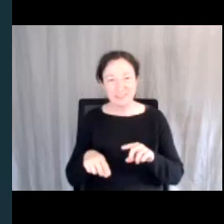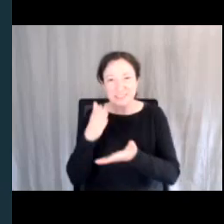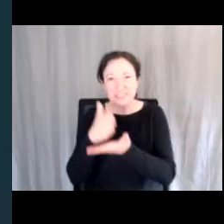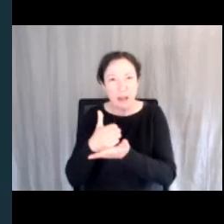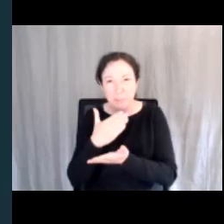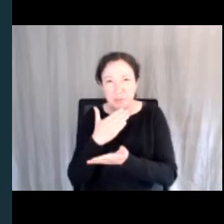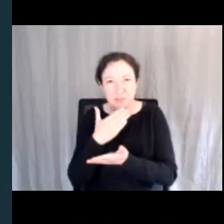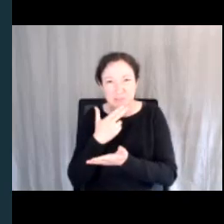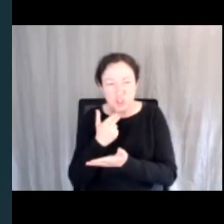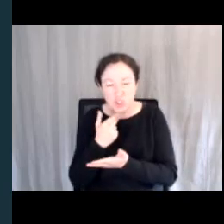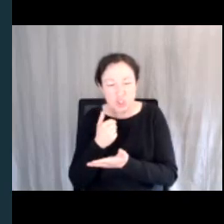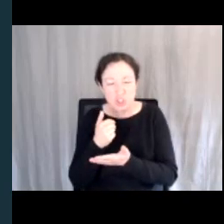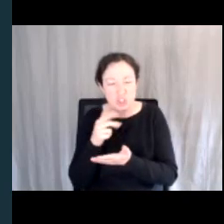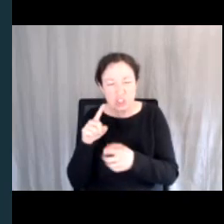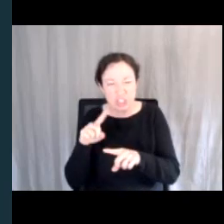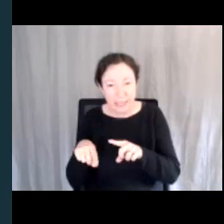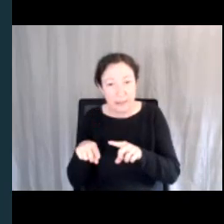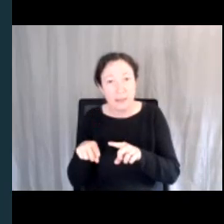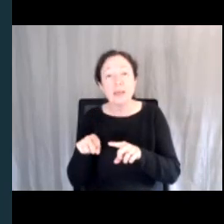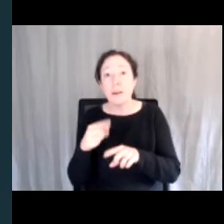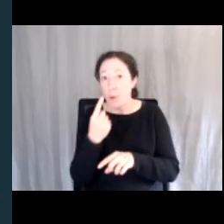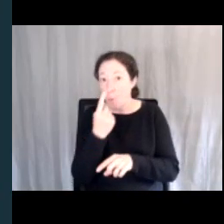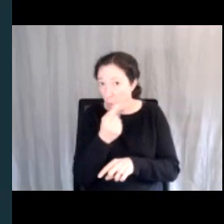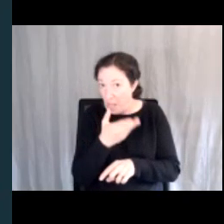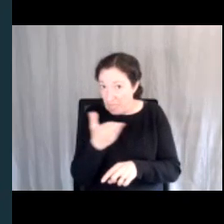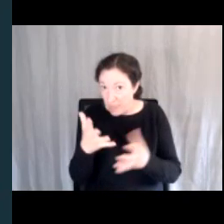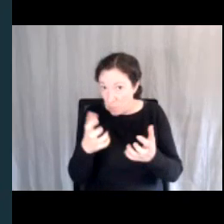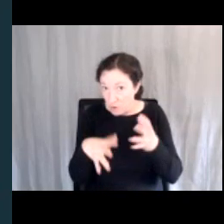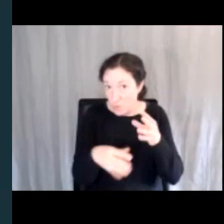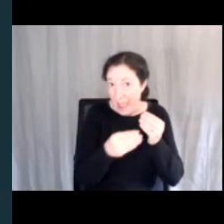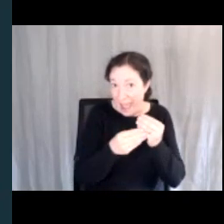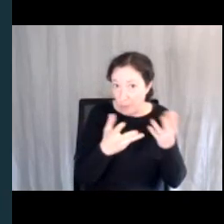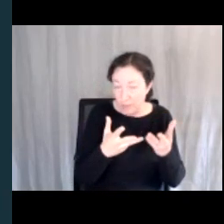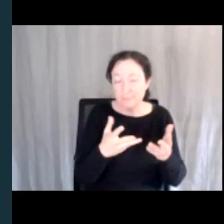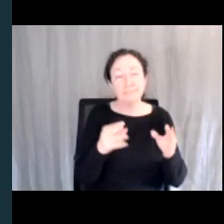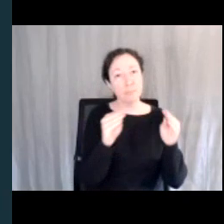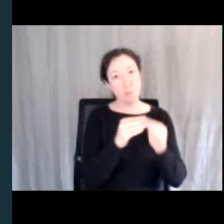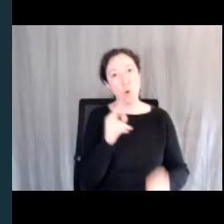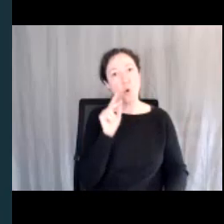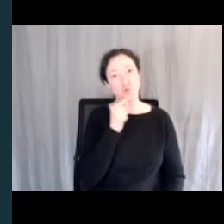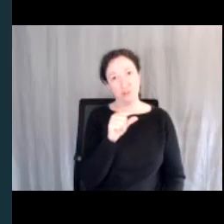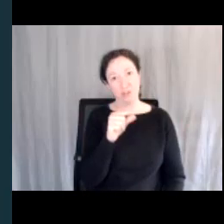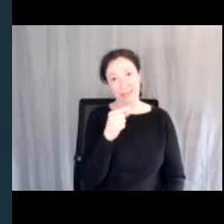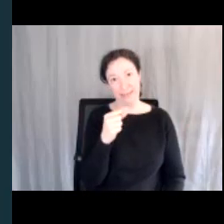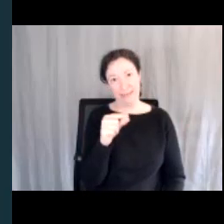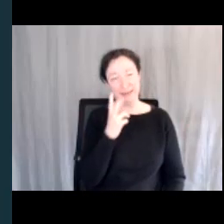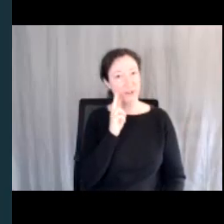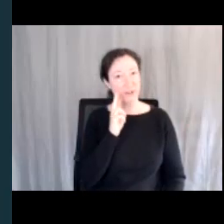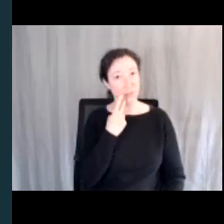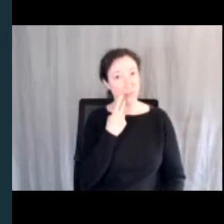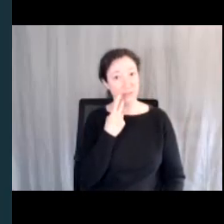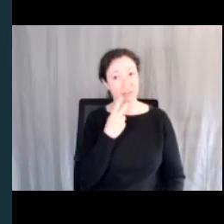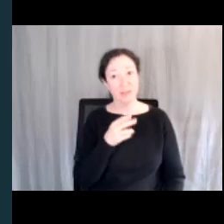it will just naturally start to retrain those taste buds. It reduces glucose spikes, enhances satiety and,